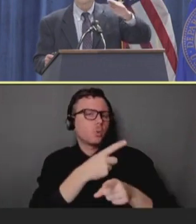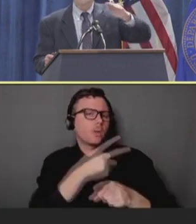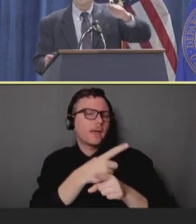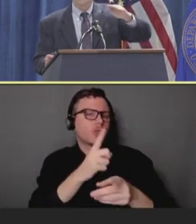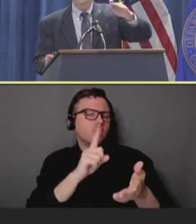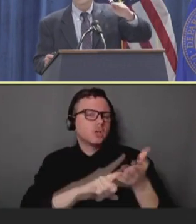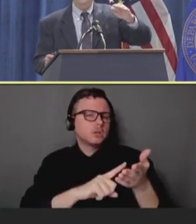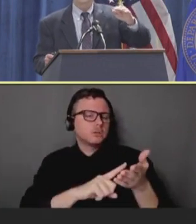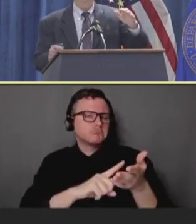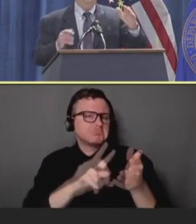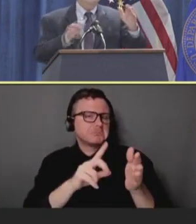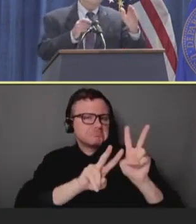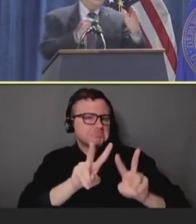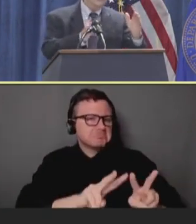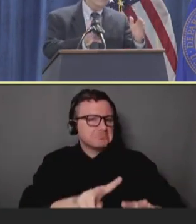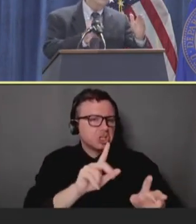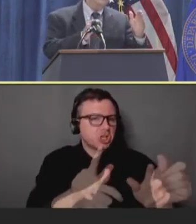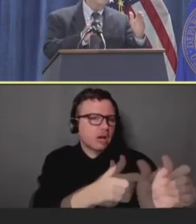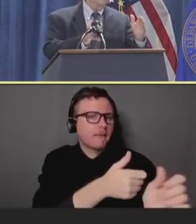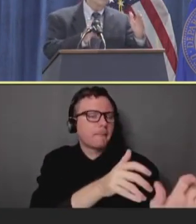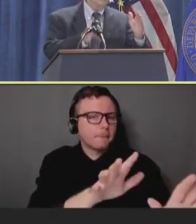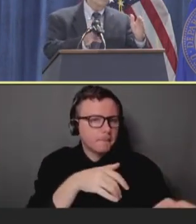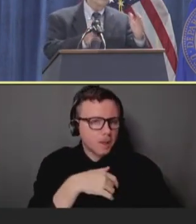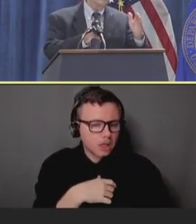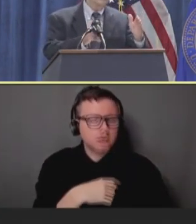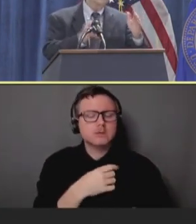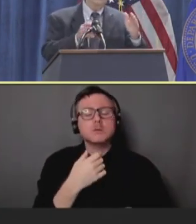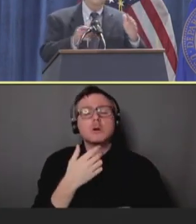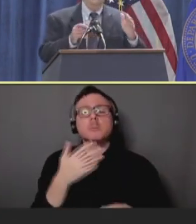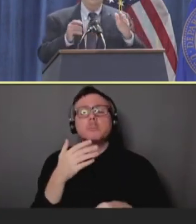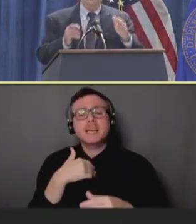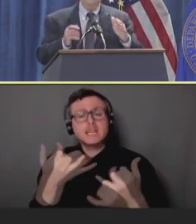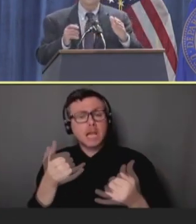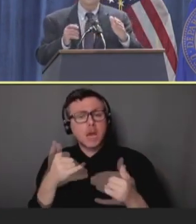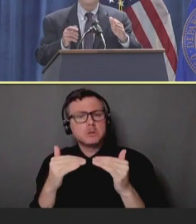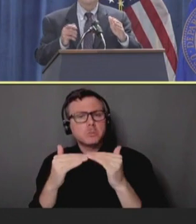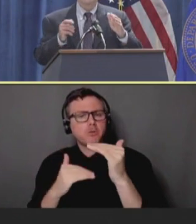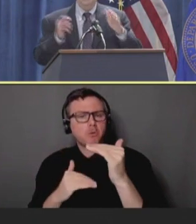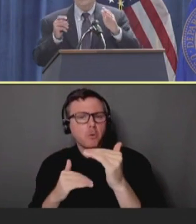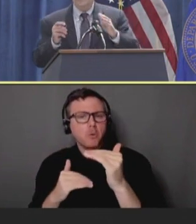So, what we're seeing is, it's slightly below what it was before COVID, but at this point,